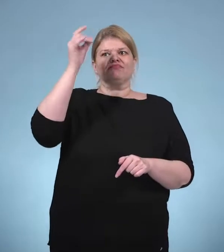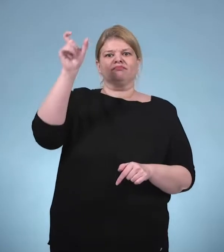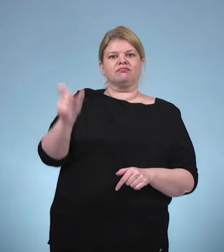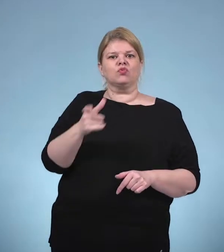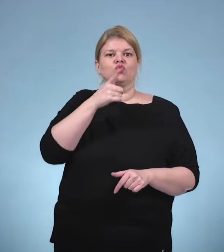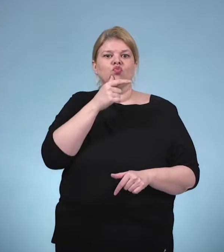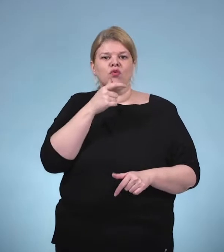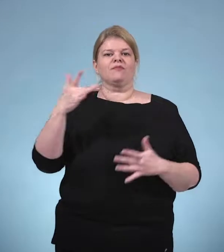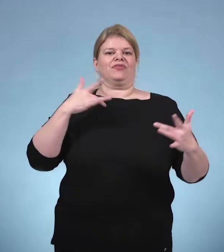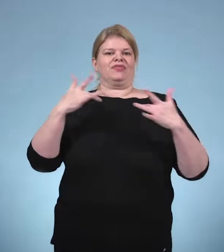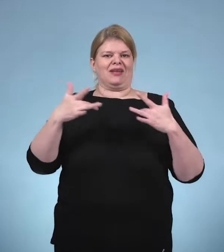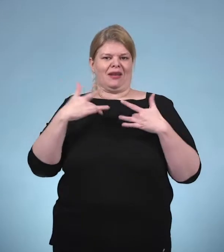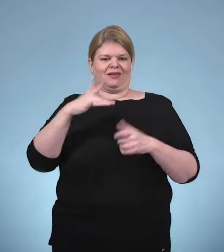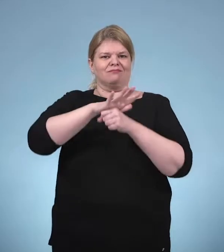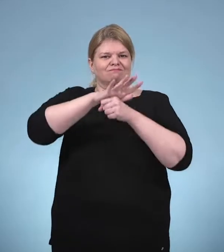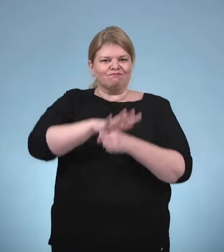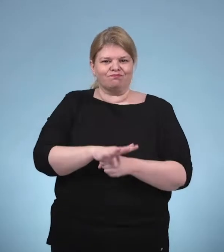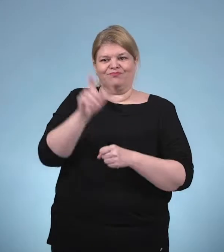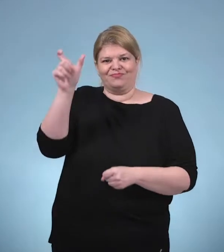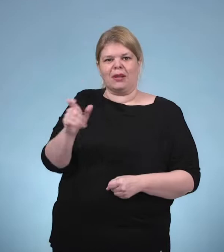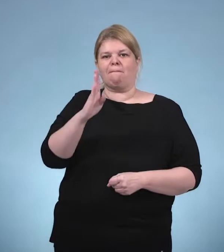of the Theatre of the Oppressed by Augusto Boal.